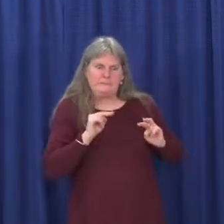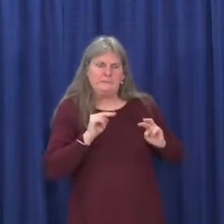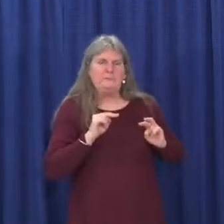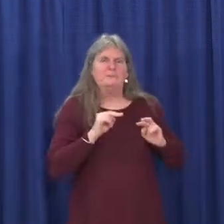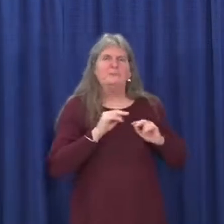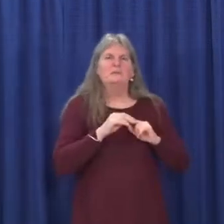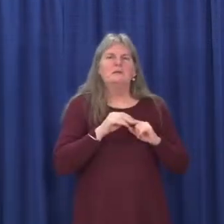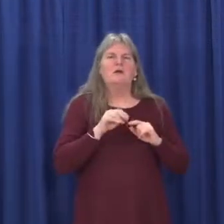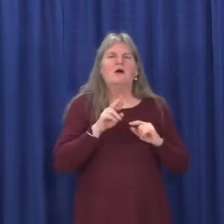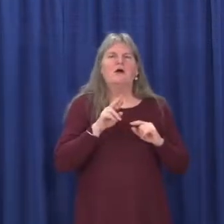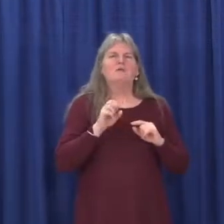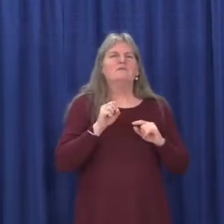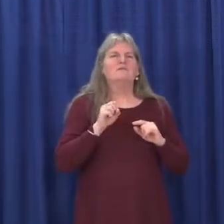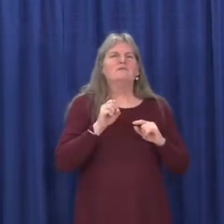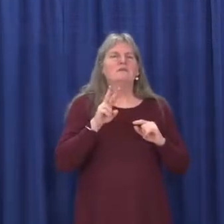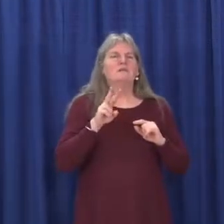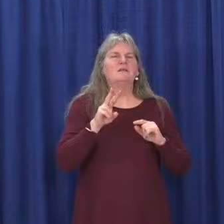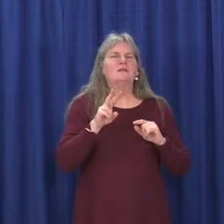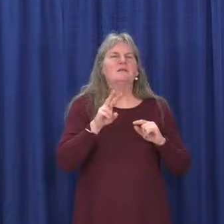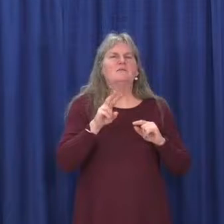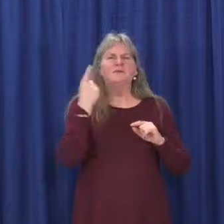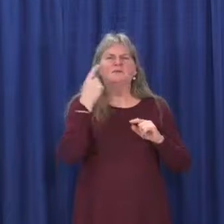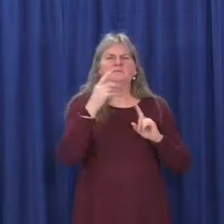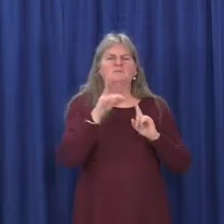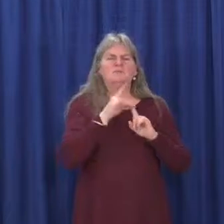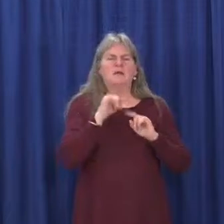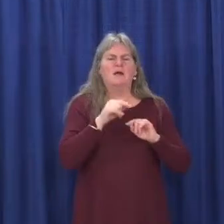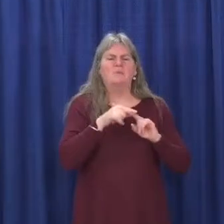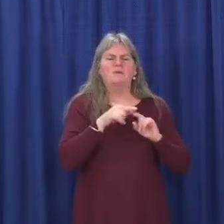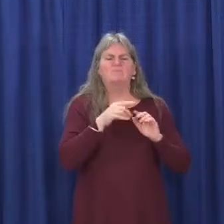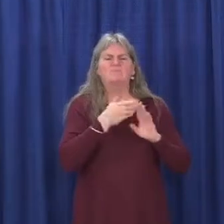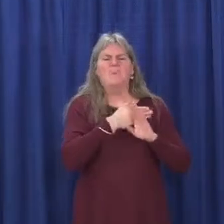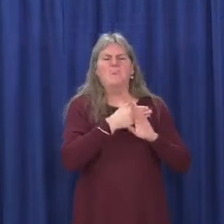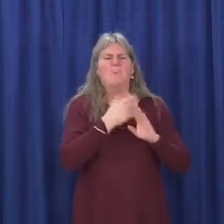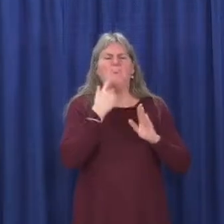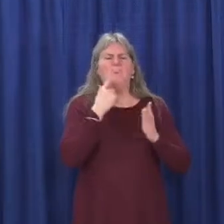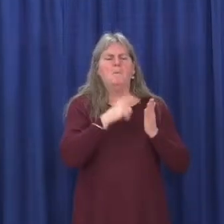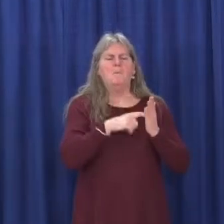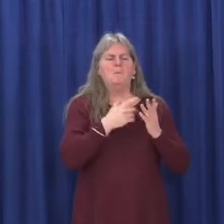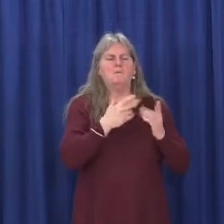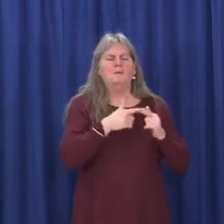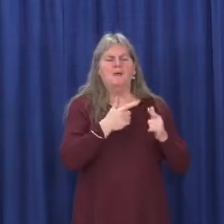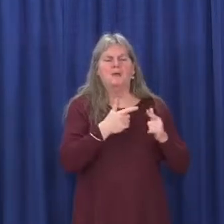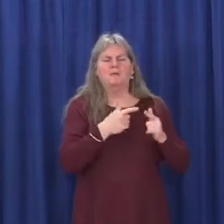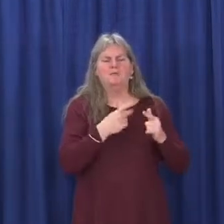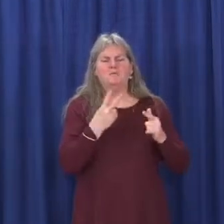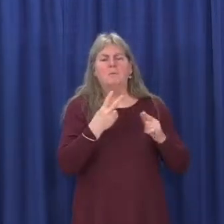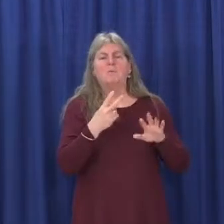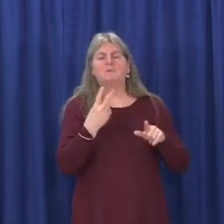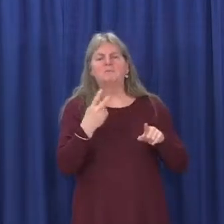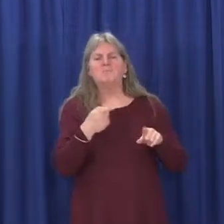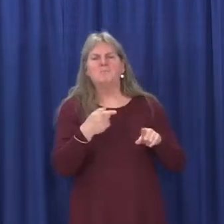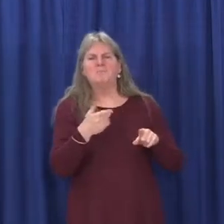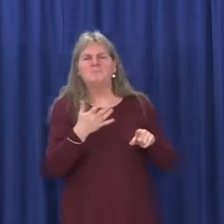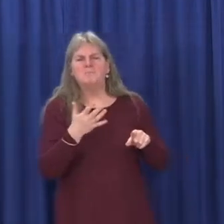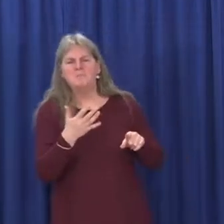on, we were watching this. But now that we have-- have two, and we're now into February,